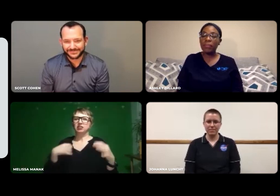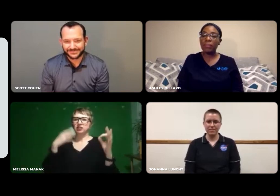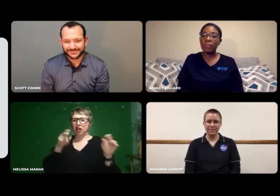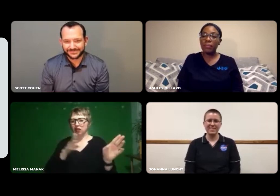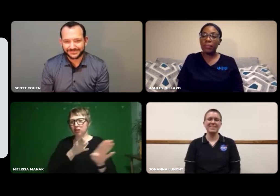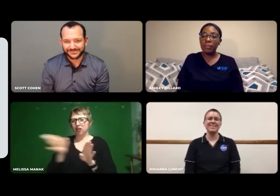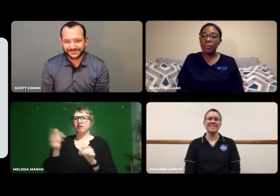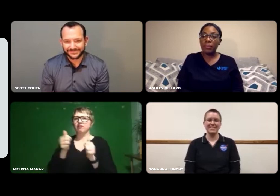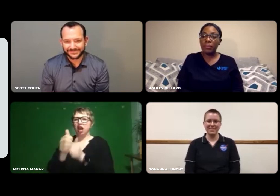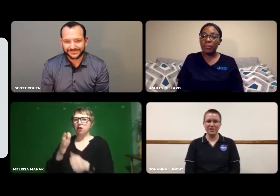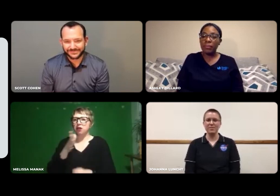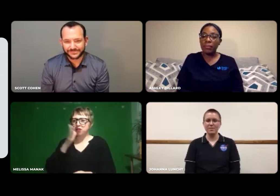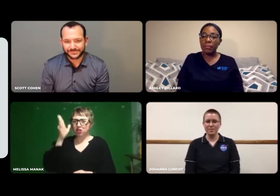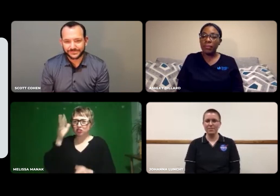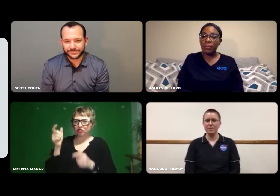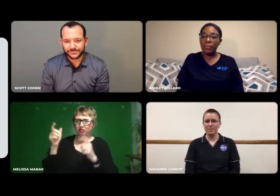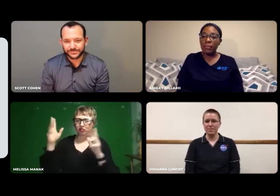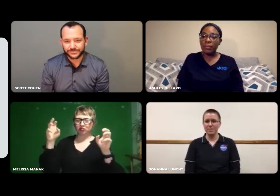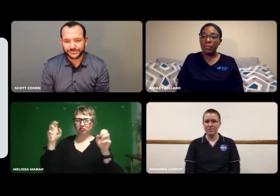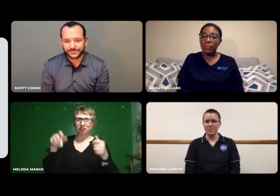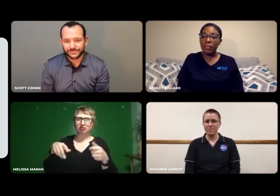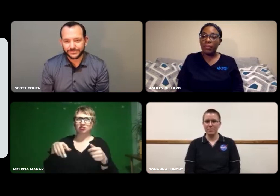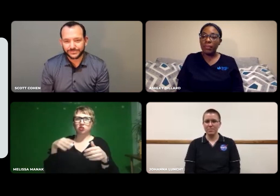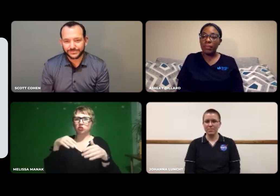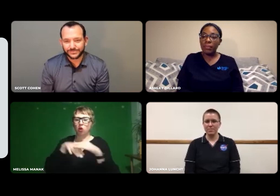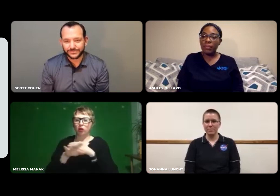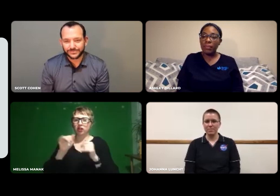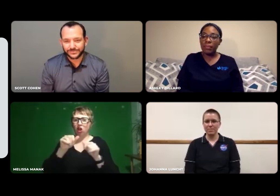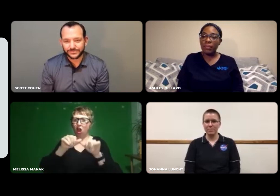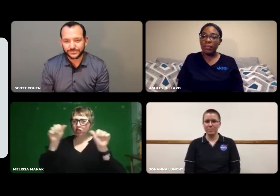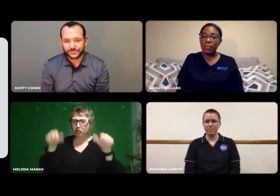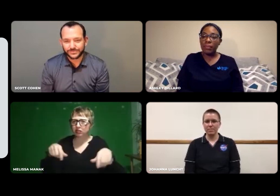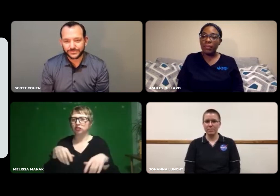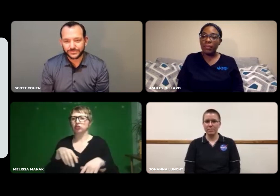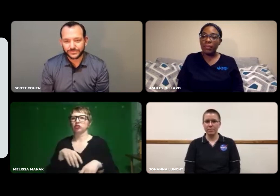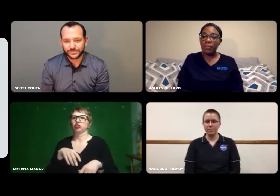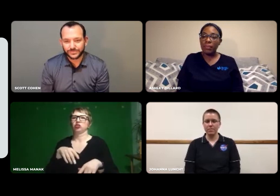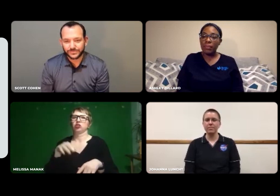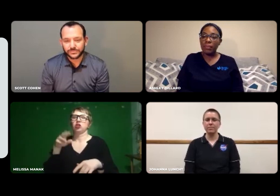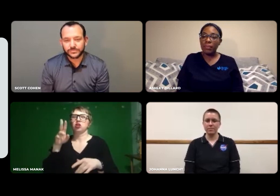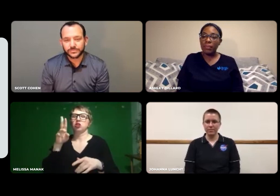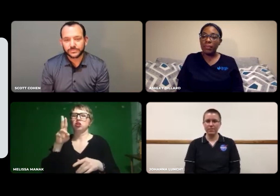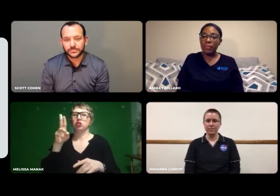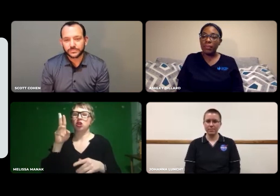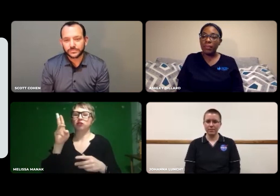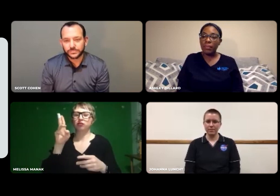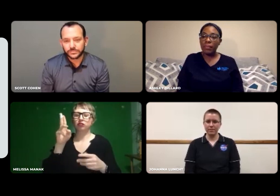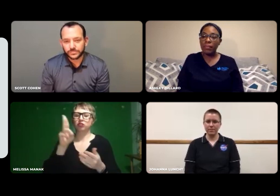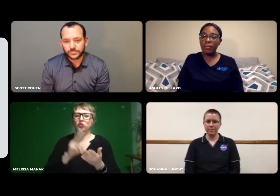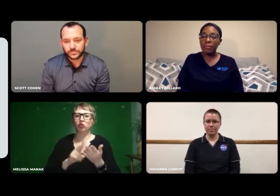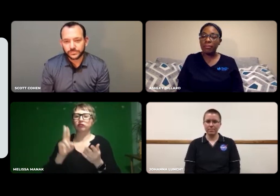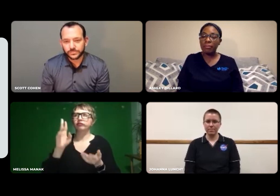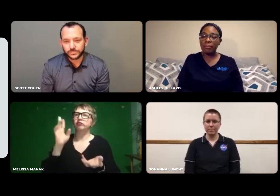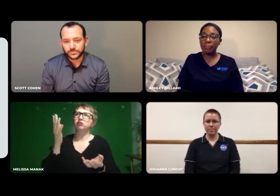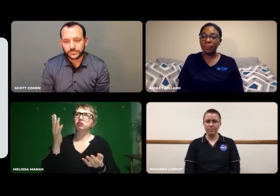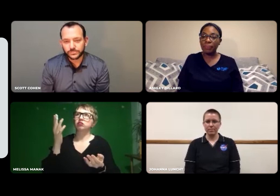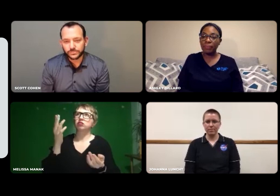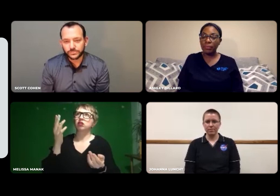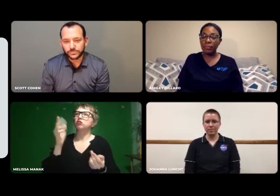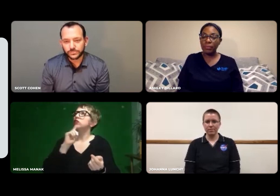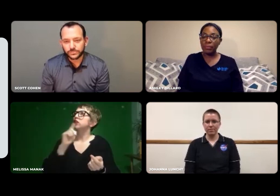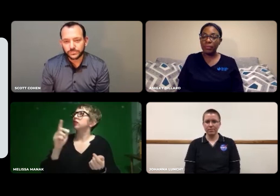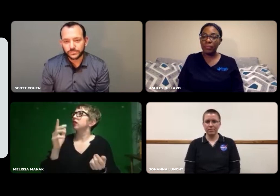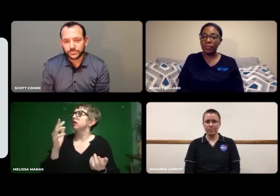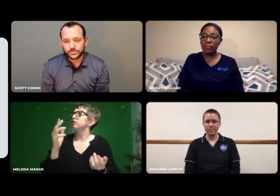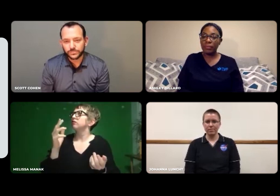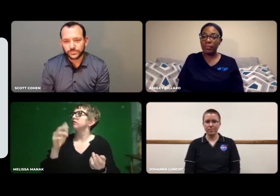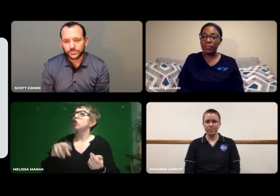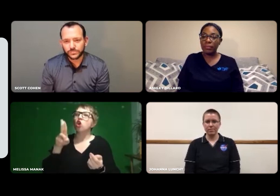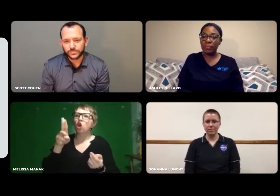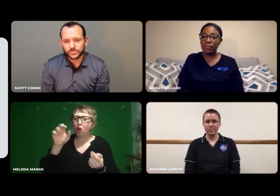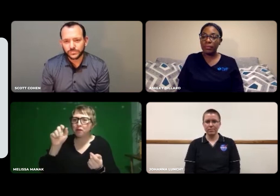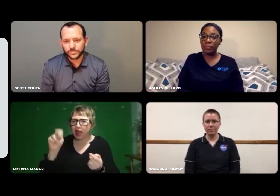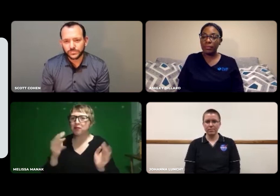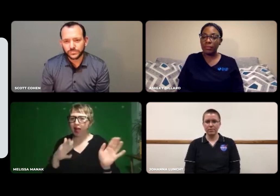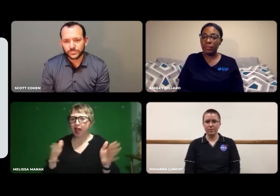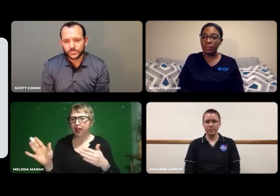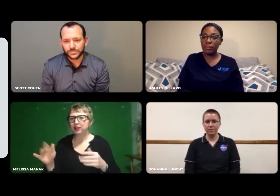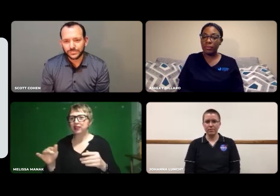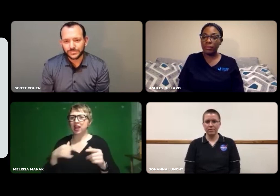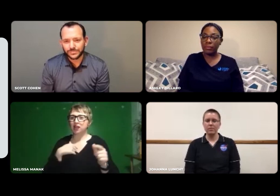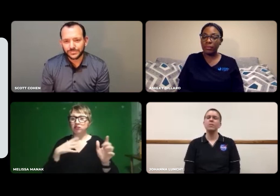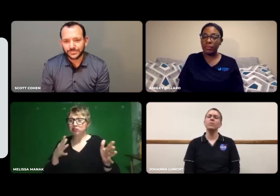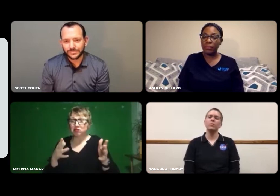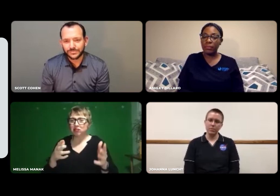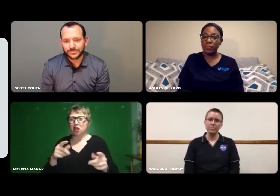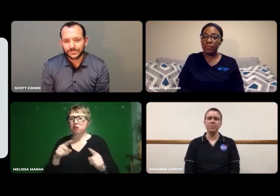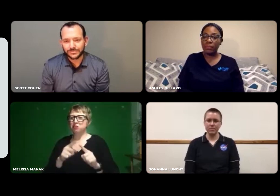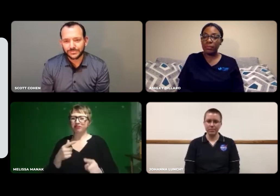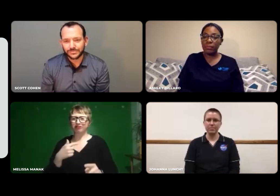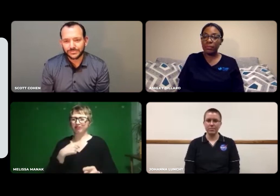I followed my parents and went into architecture -- urban planning to be exact.